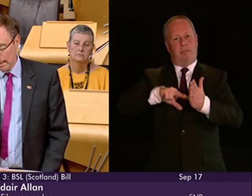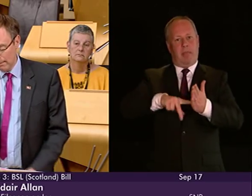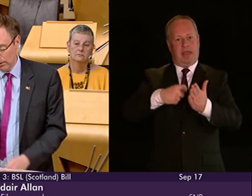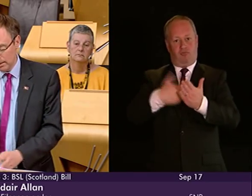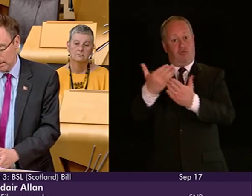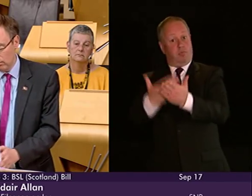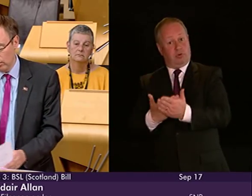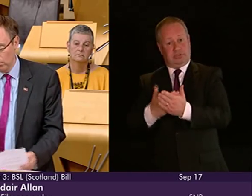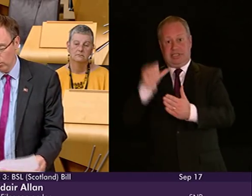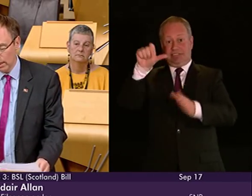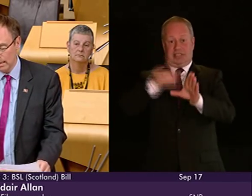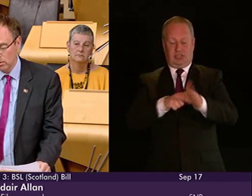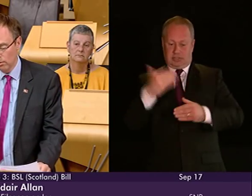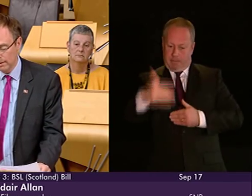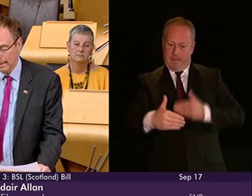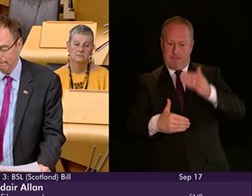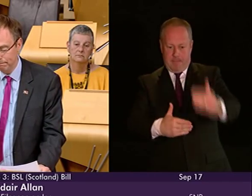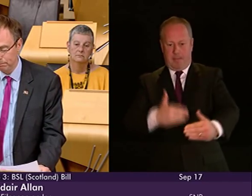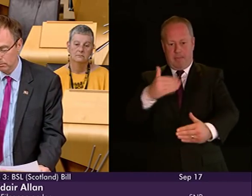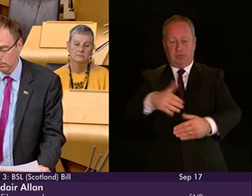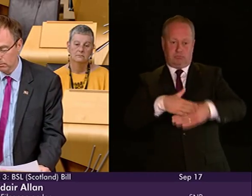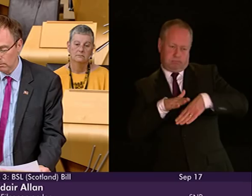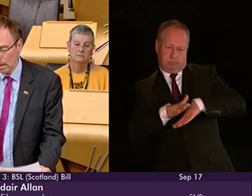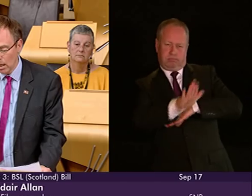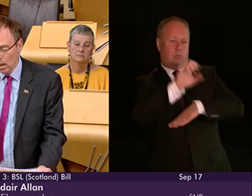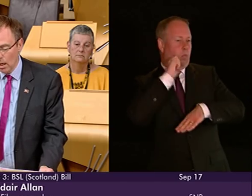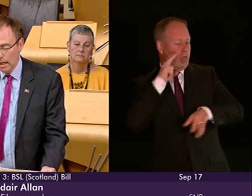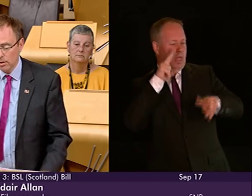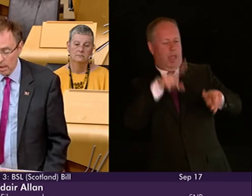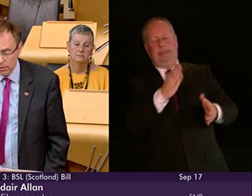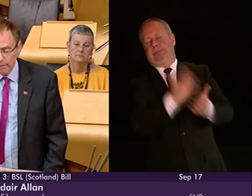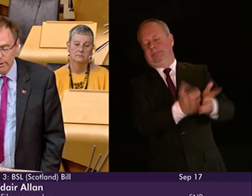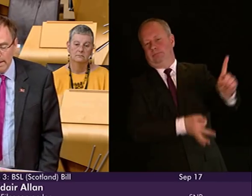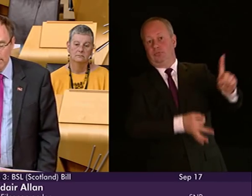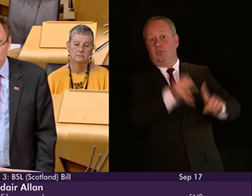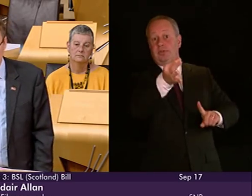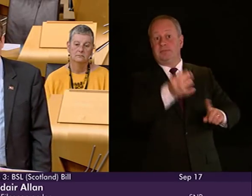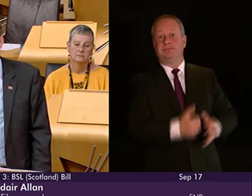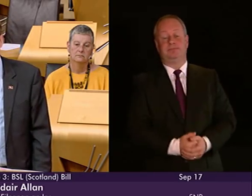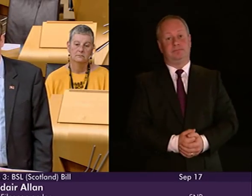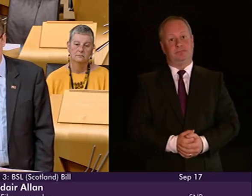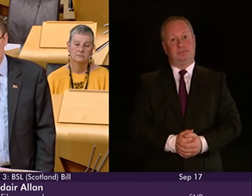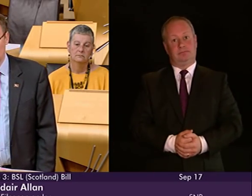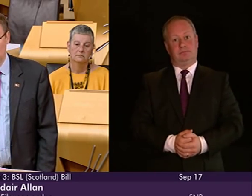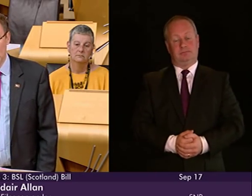can see progress over time. As a result of our amendments, the BSL national